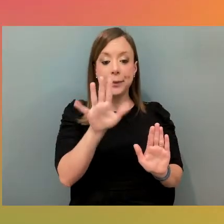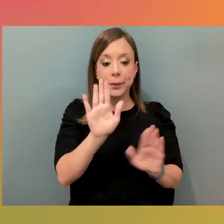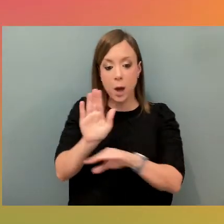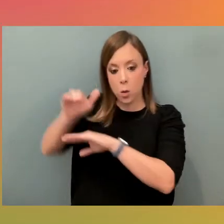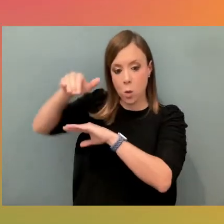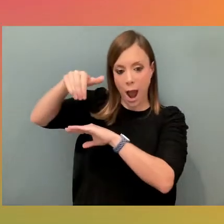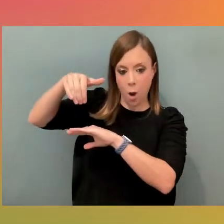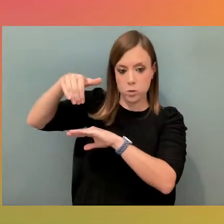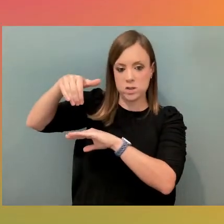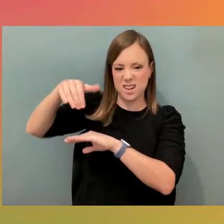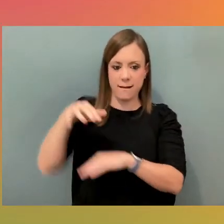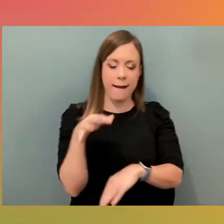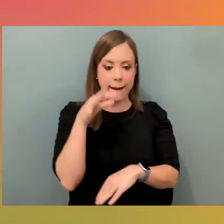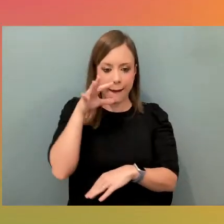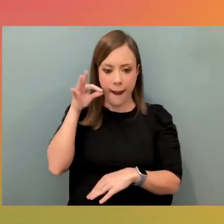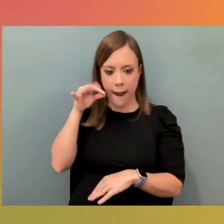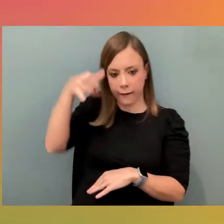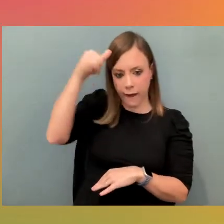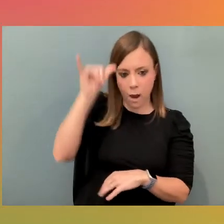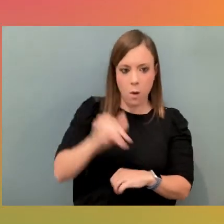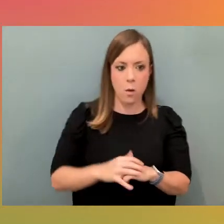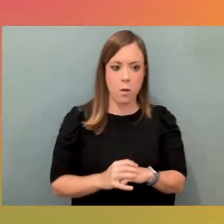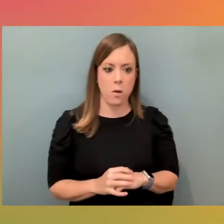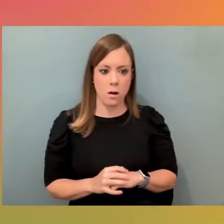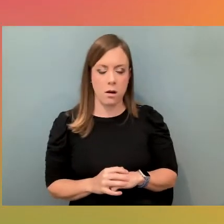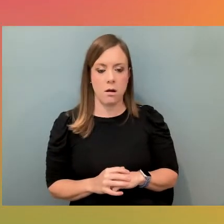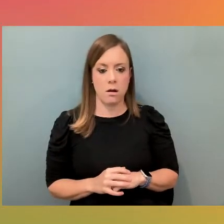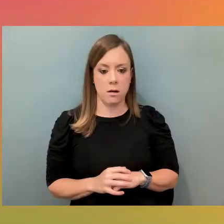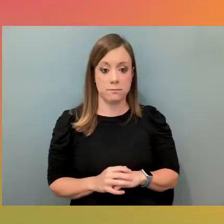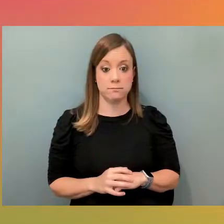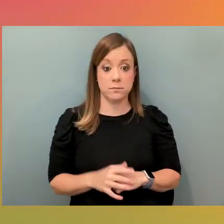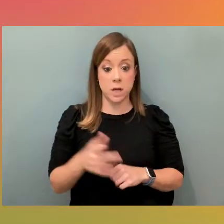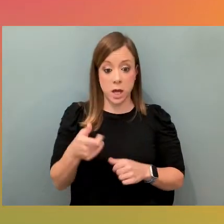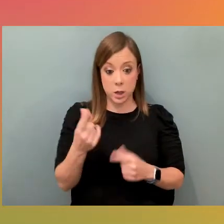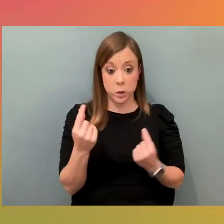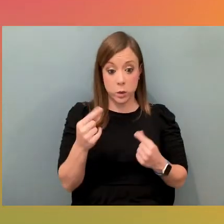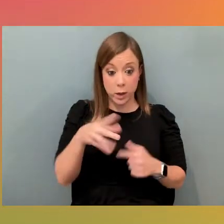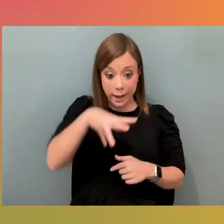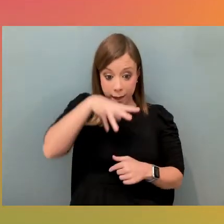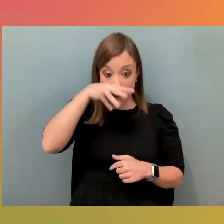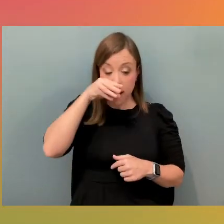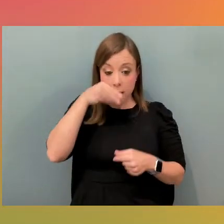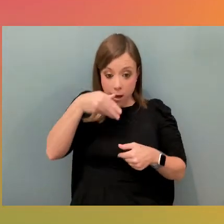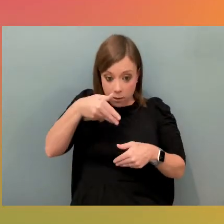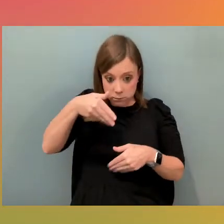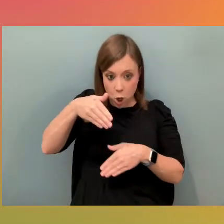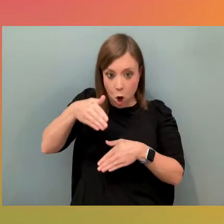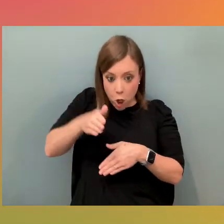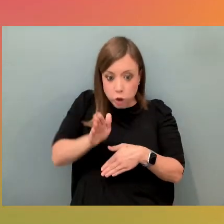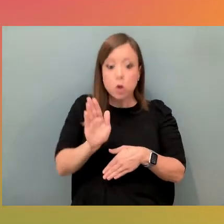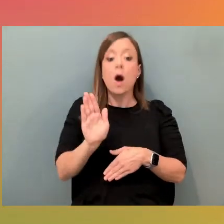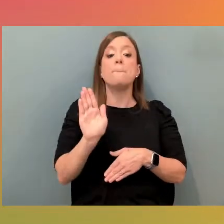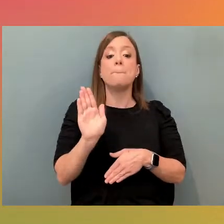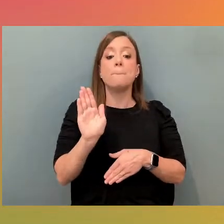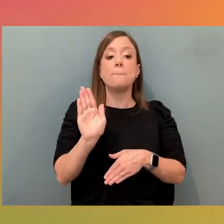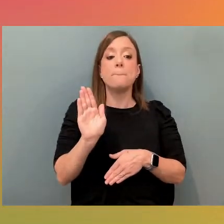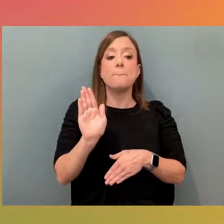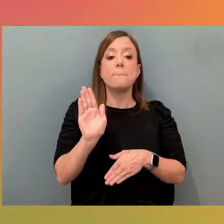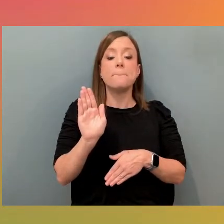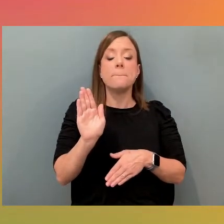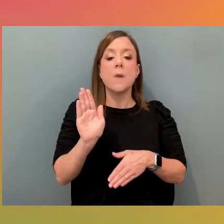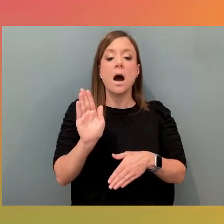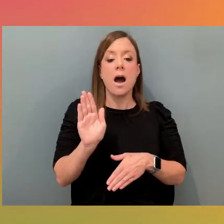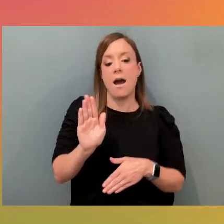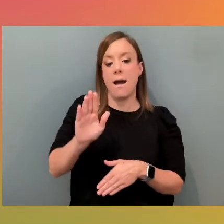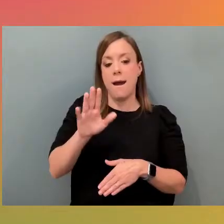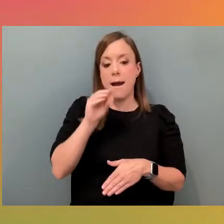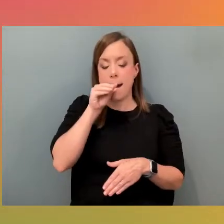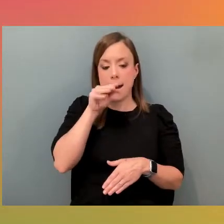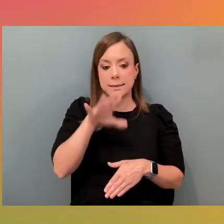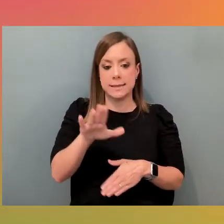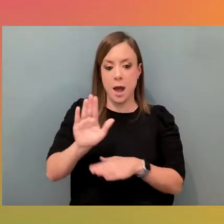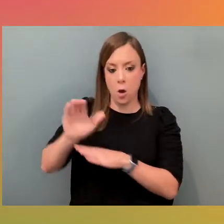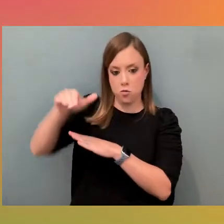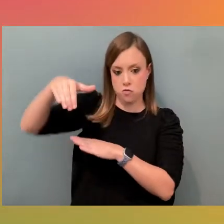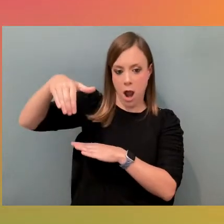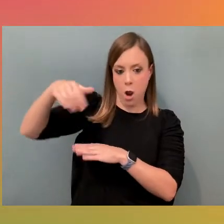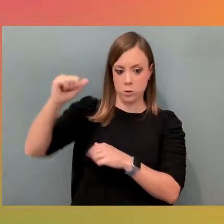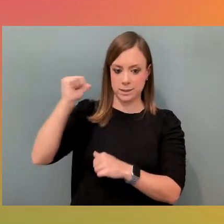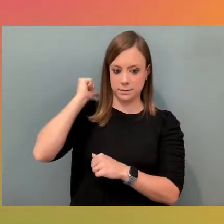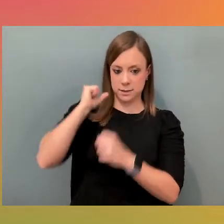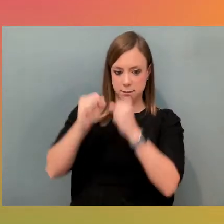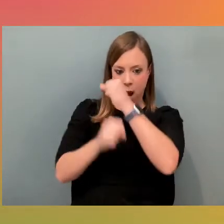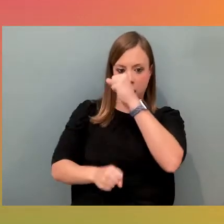AND LOOK UP.